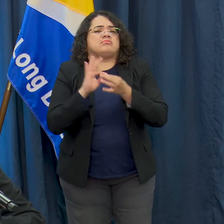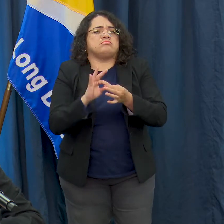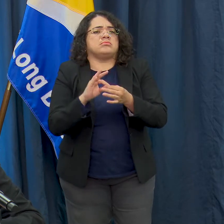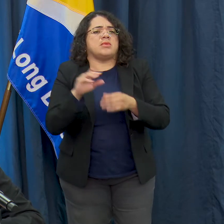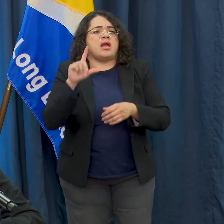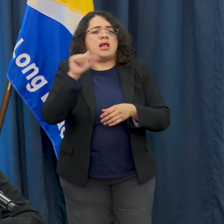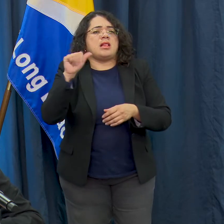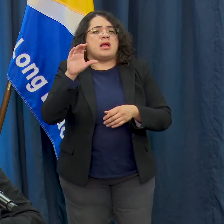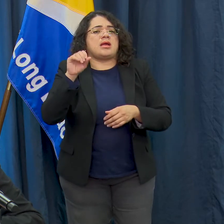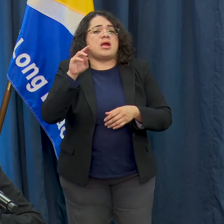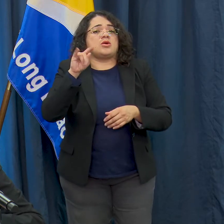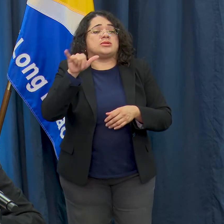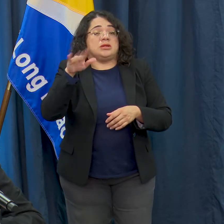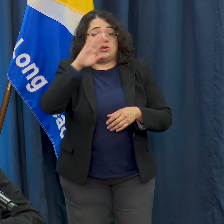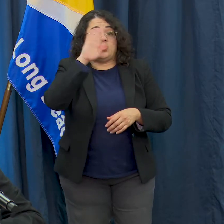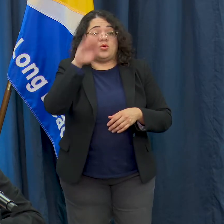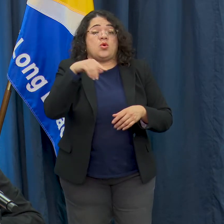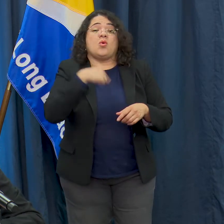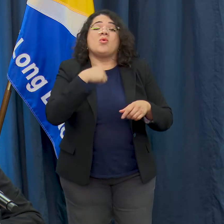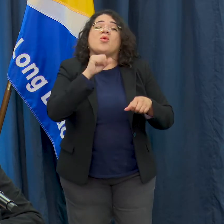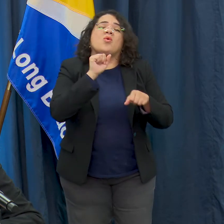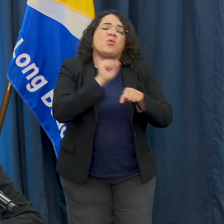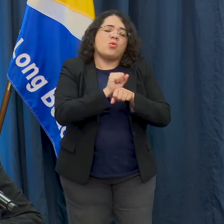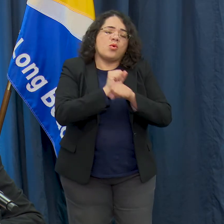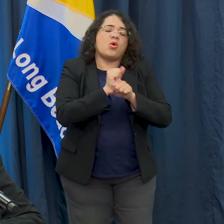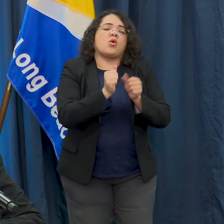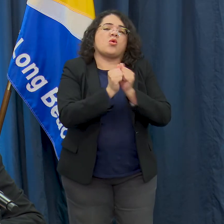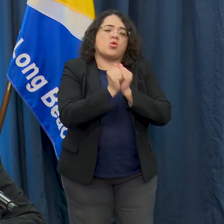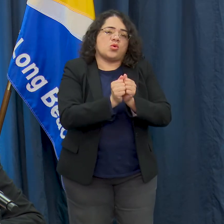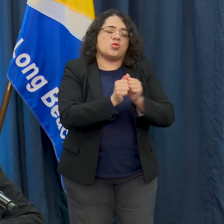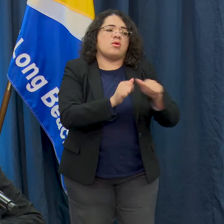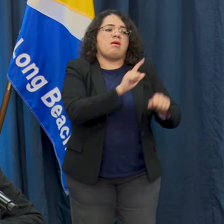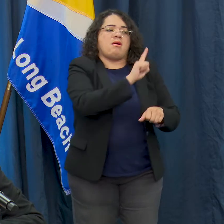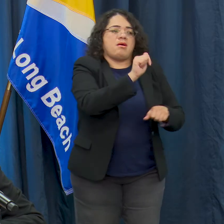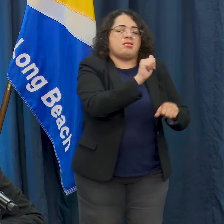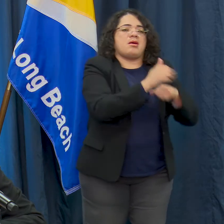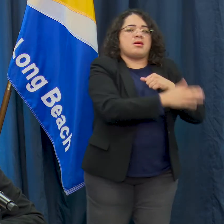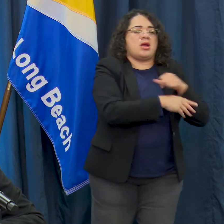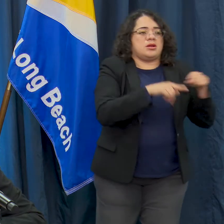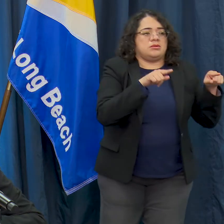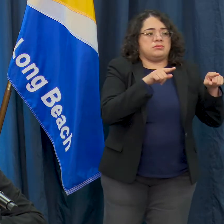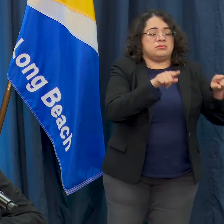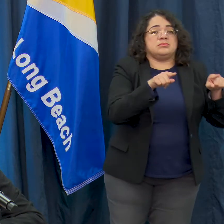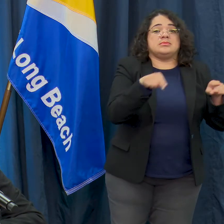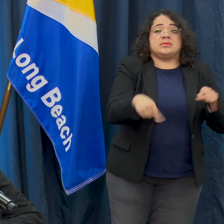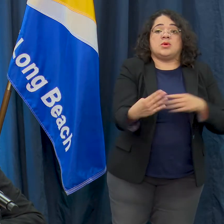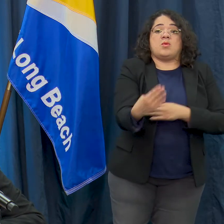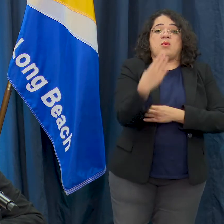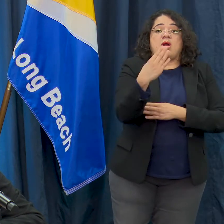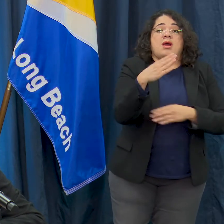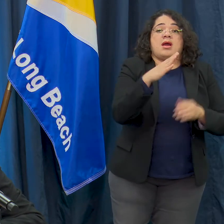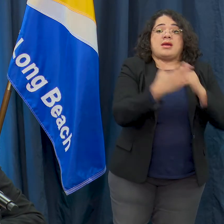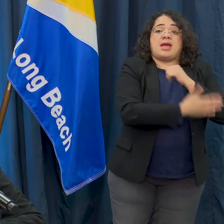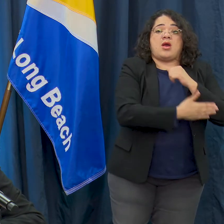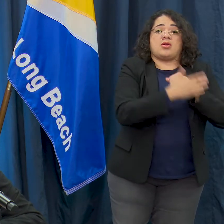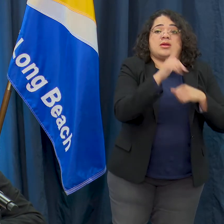folks know that we are working closely with the county and I was certainly on a call this morning with County leadership on this issue of the beaches